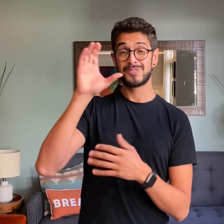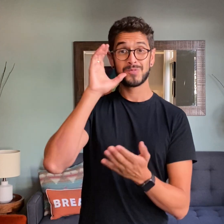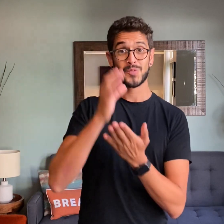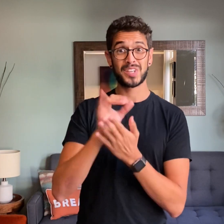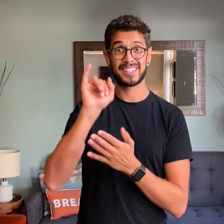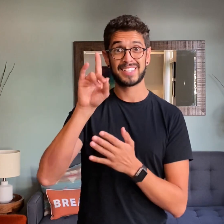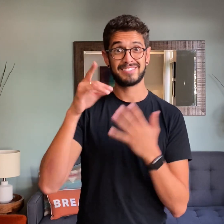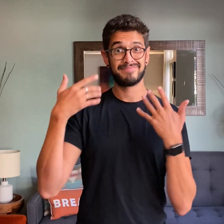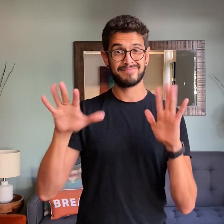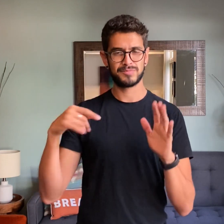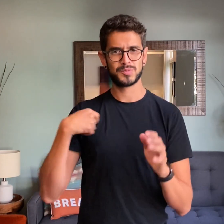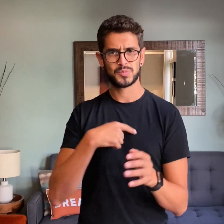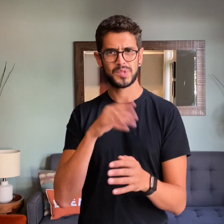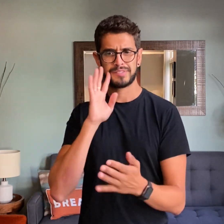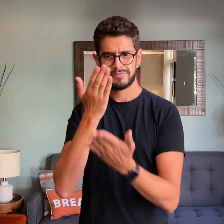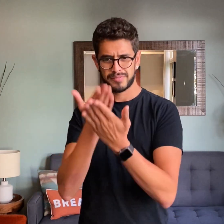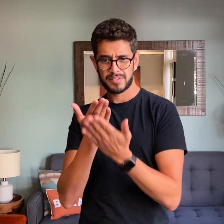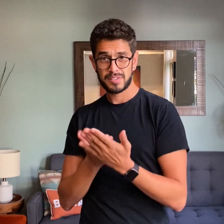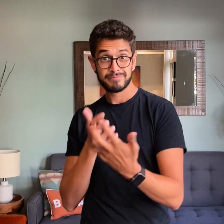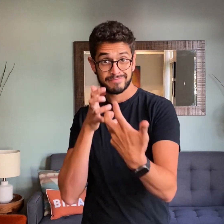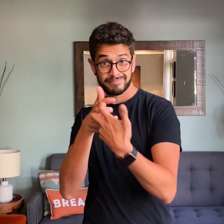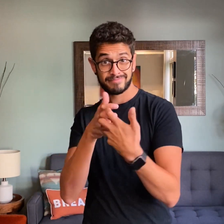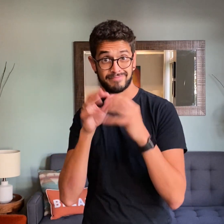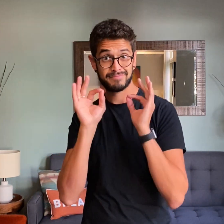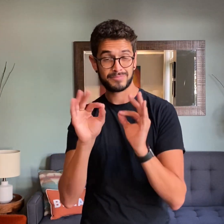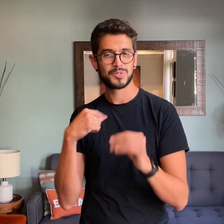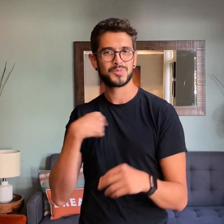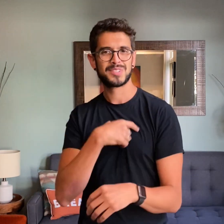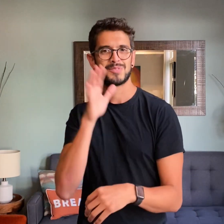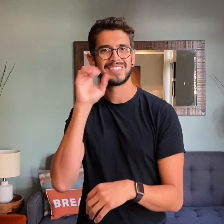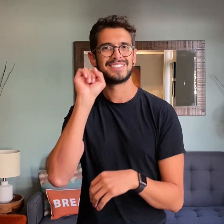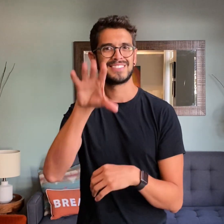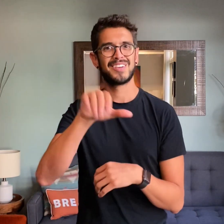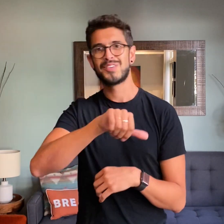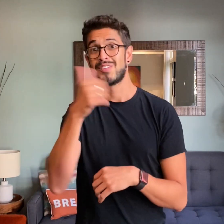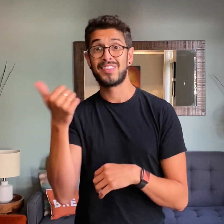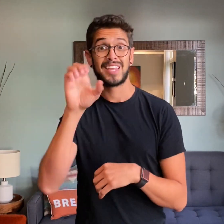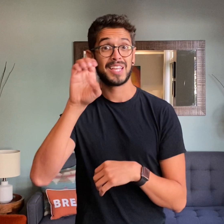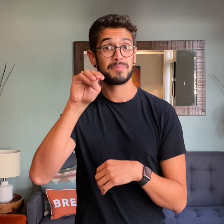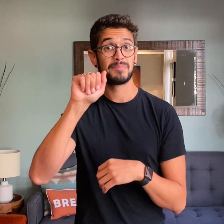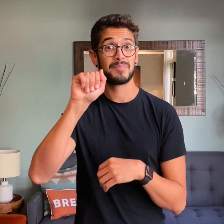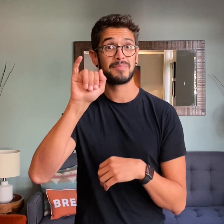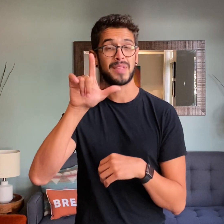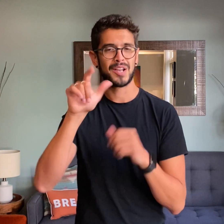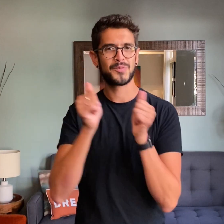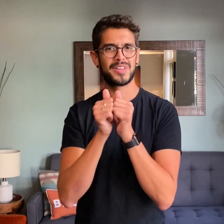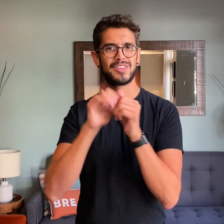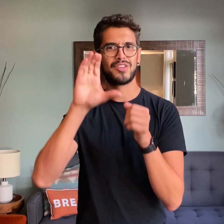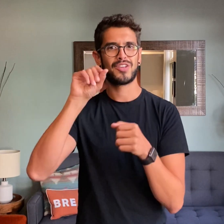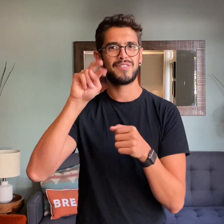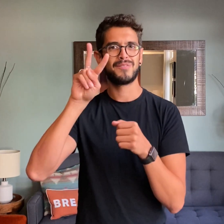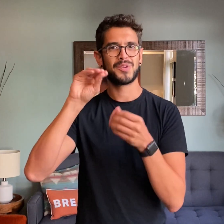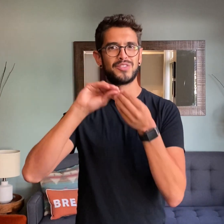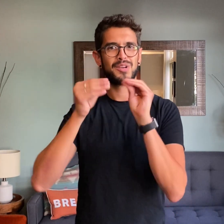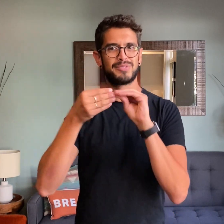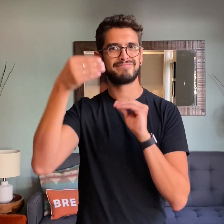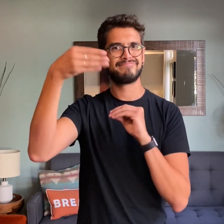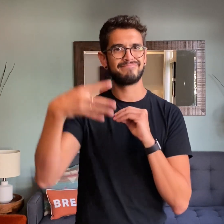Once you submit your photo ID and we verify one more time, you will get an email to pick your Convo Number.